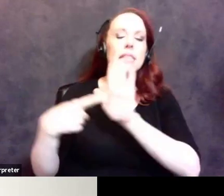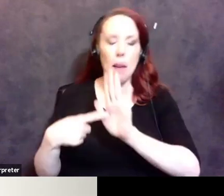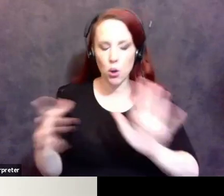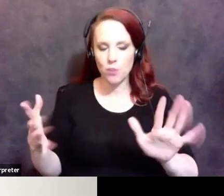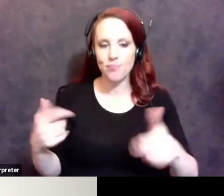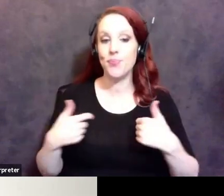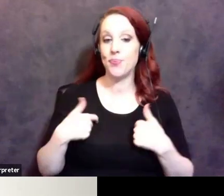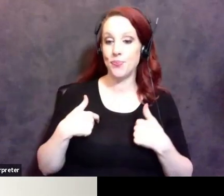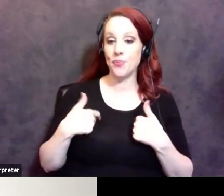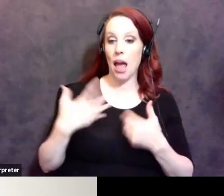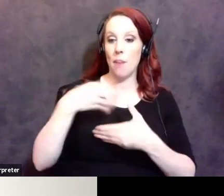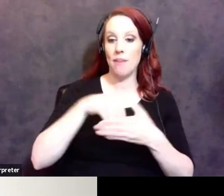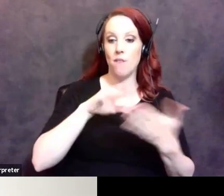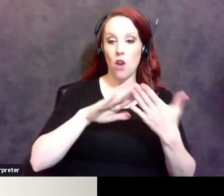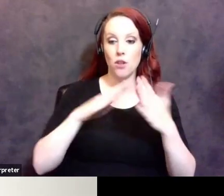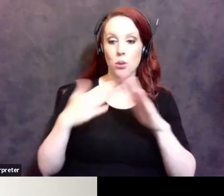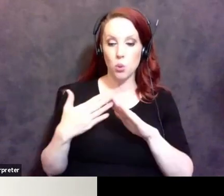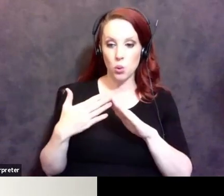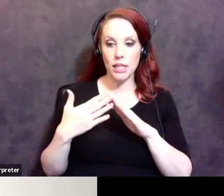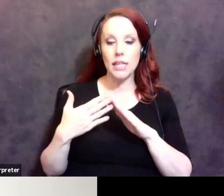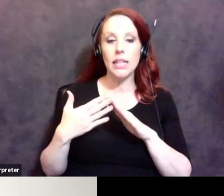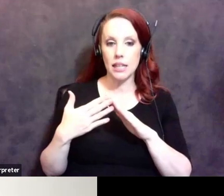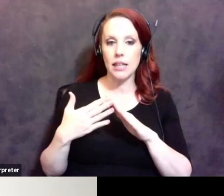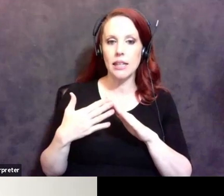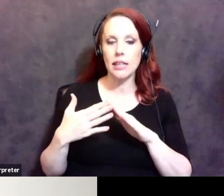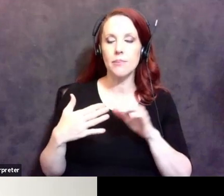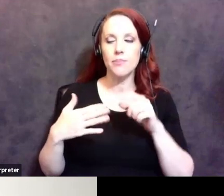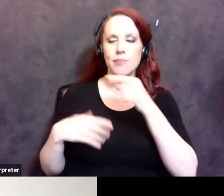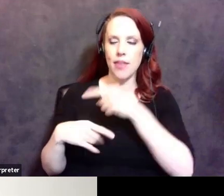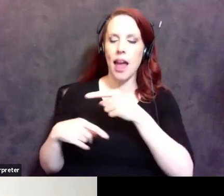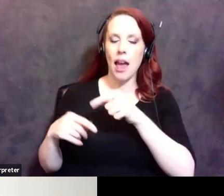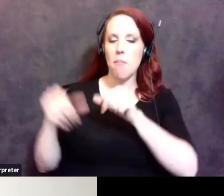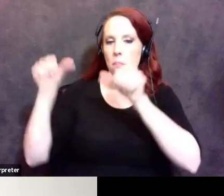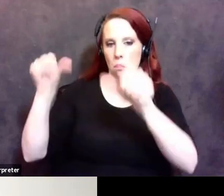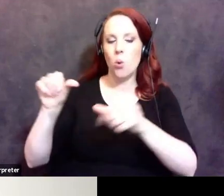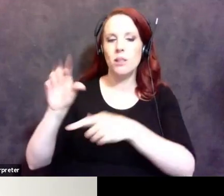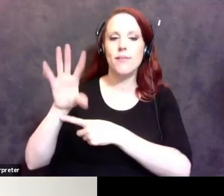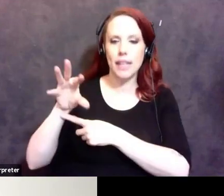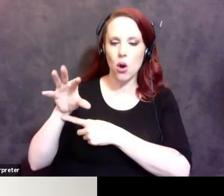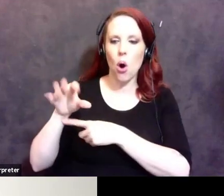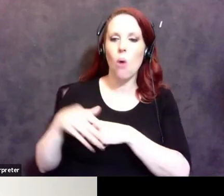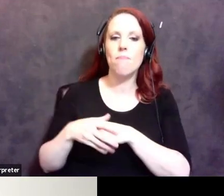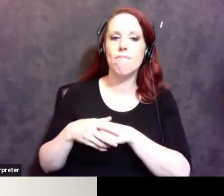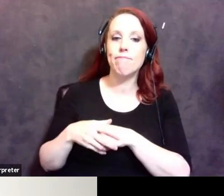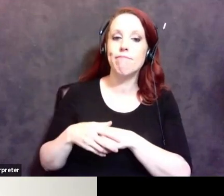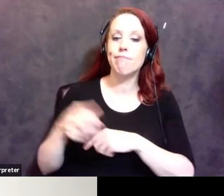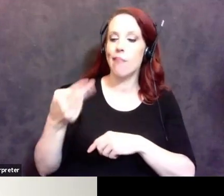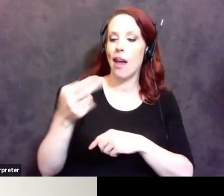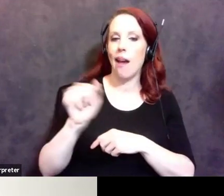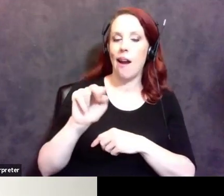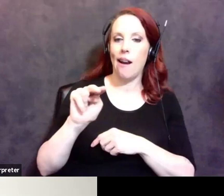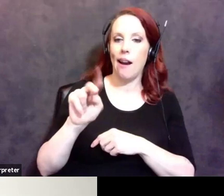community where they came out with a video... a promo video and handicapped is not a word that we